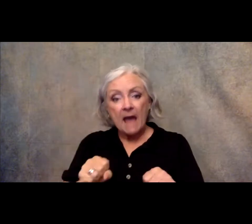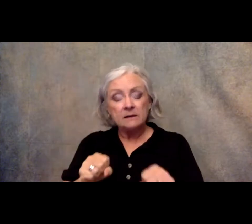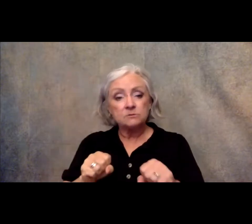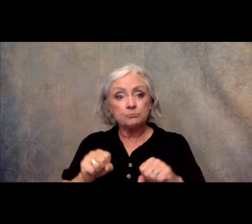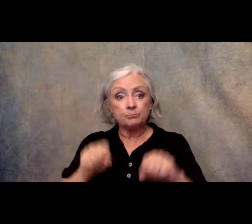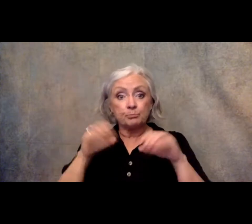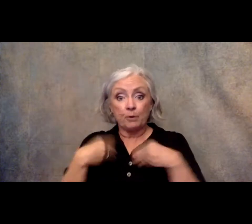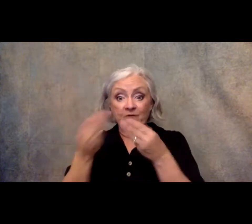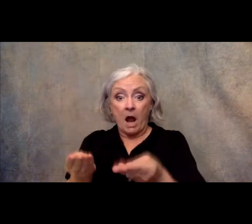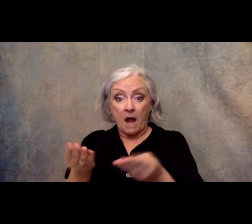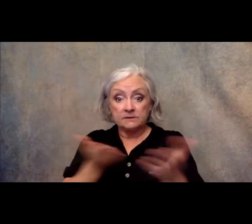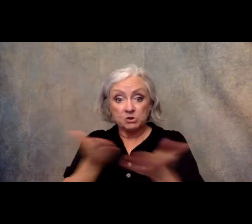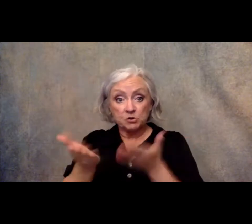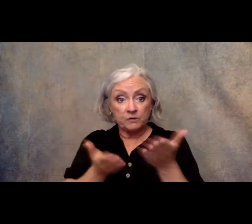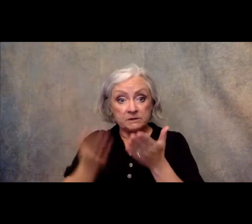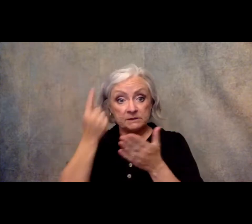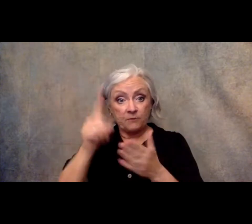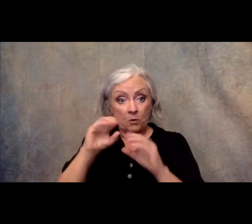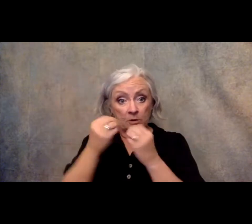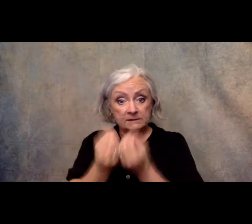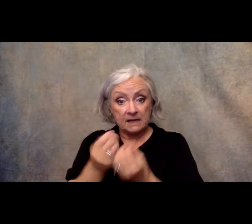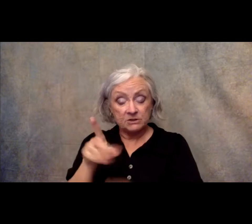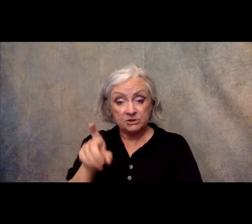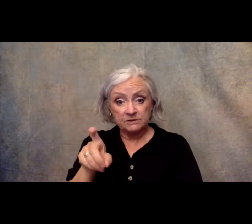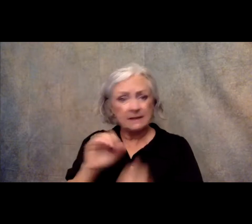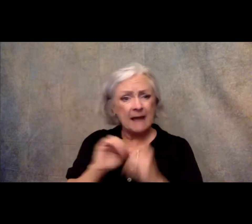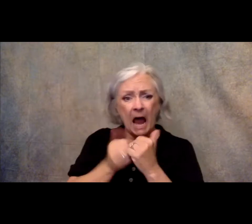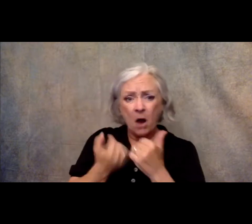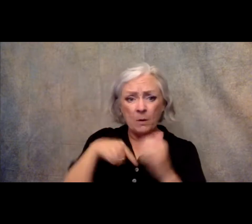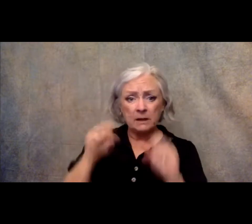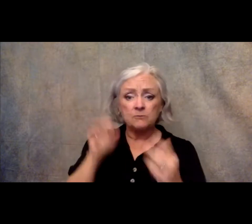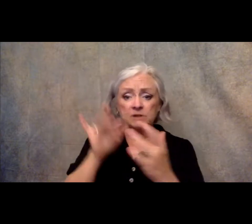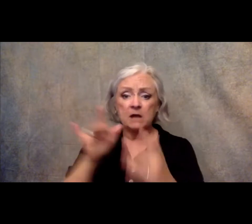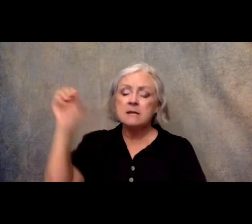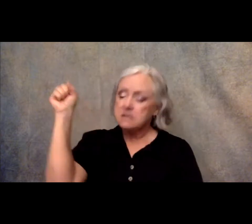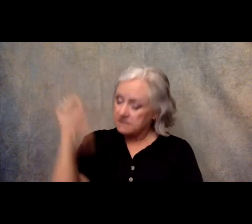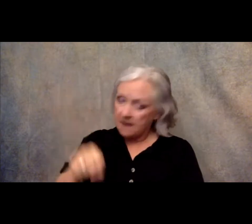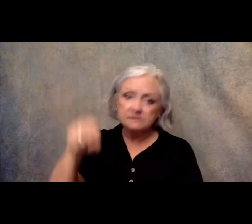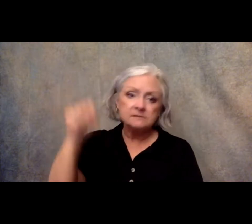And then if you want to share the best way for folks to reach out. [Una]Yes, absolutely. Absolutely.